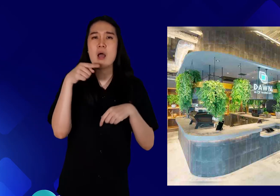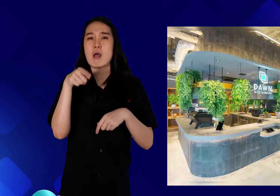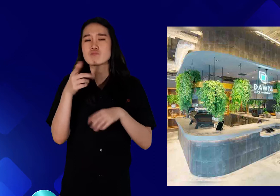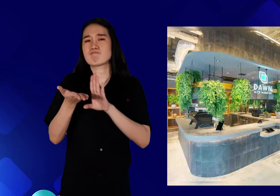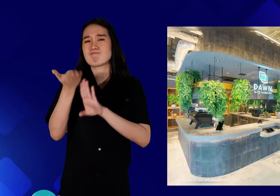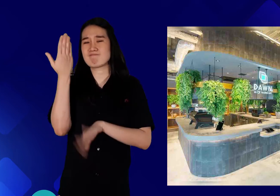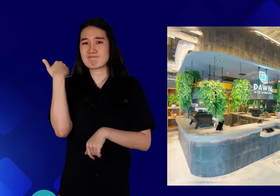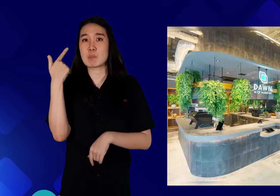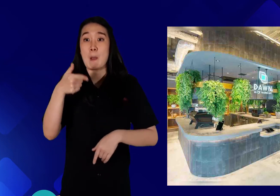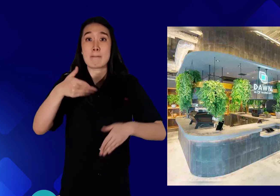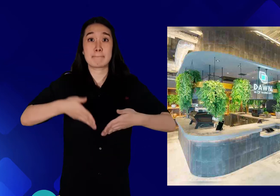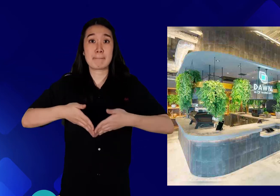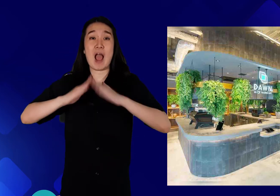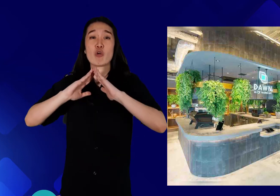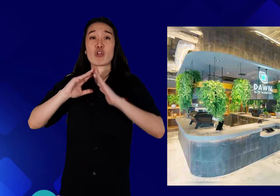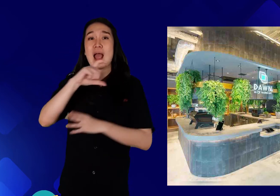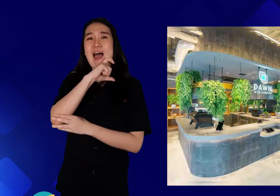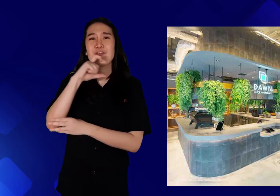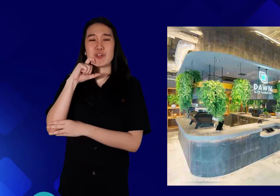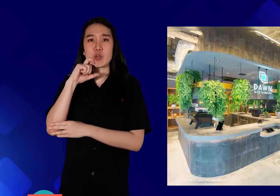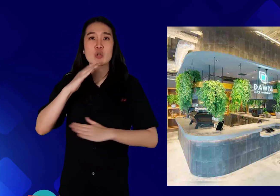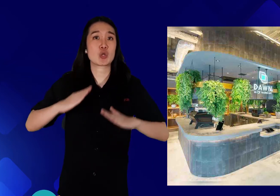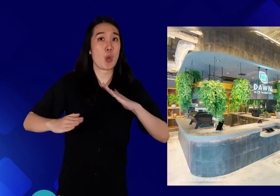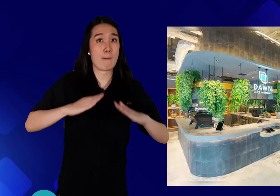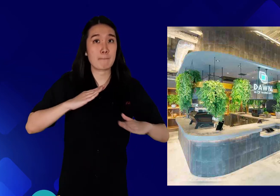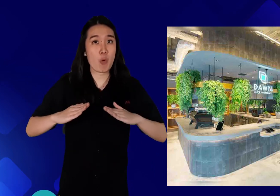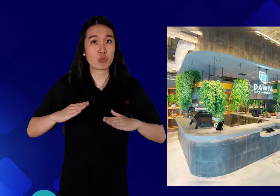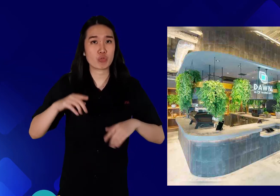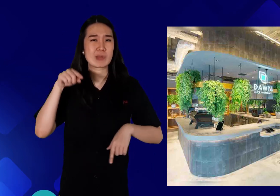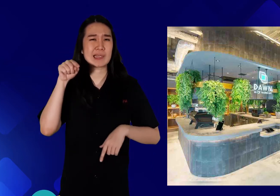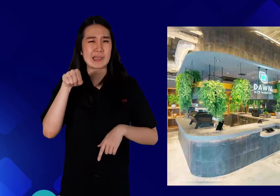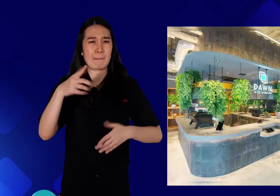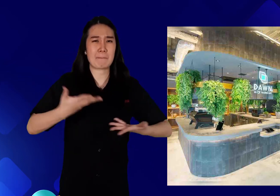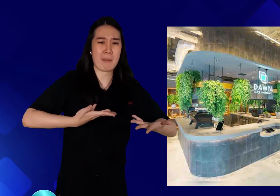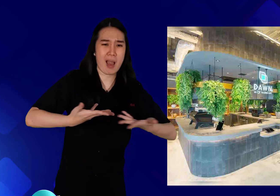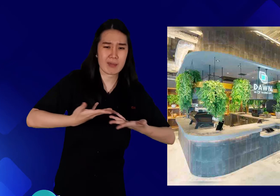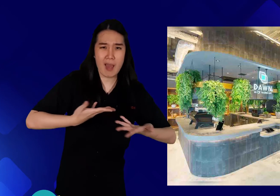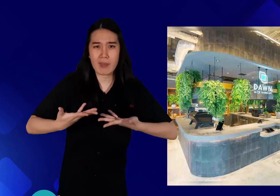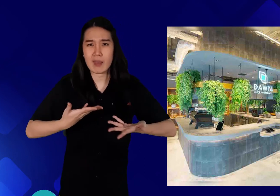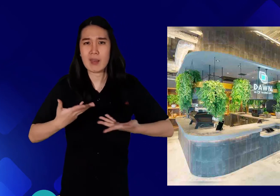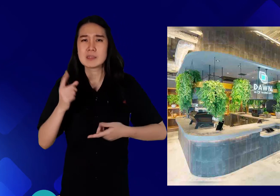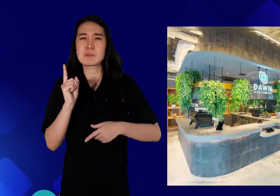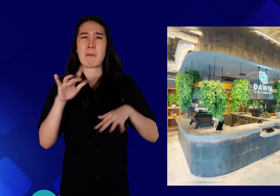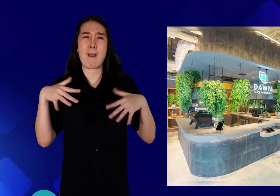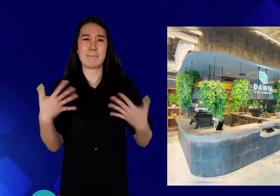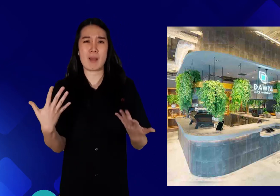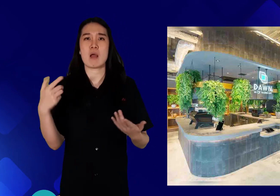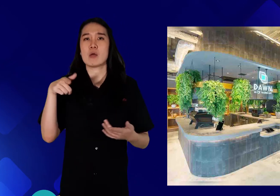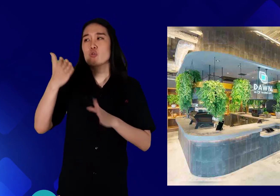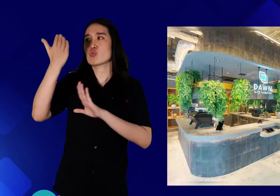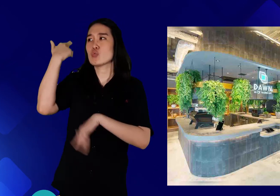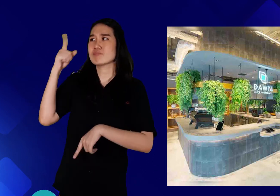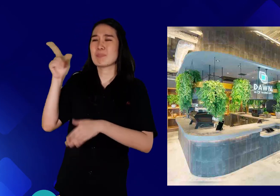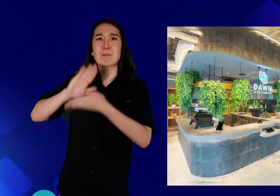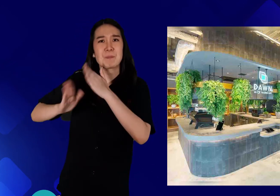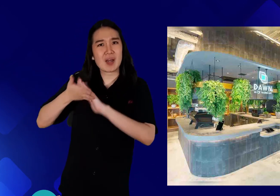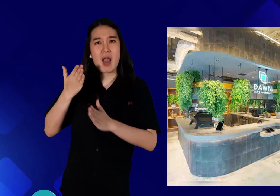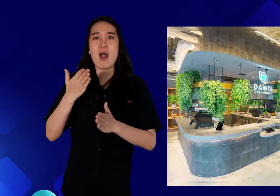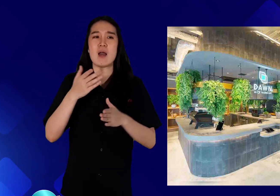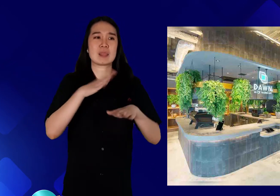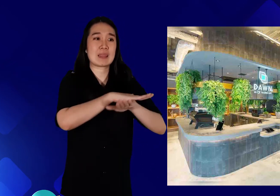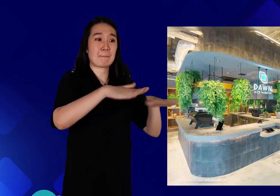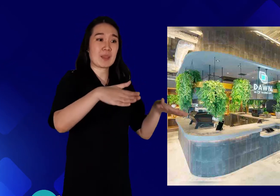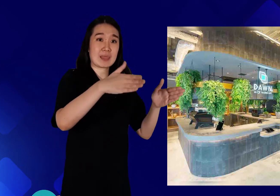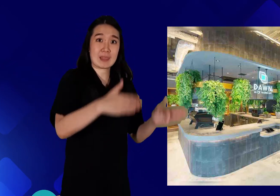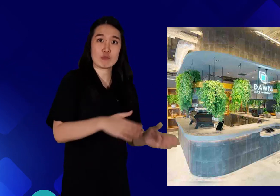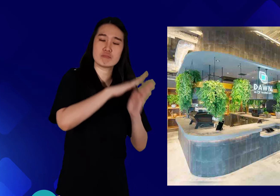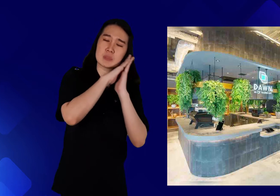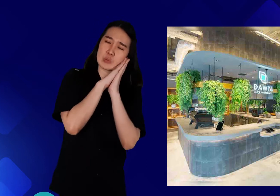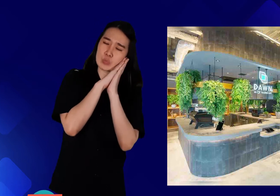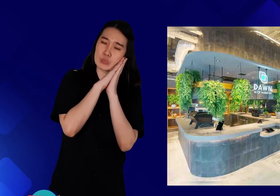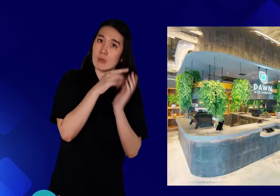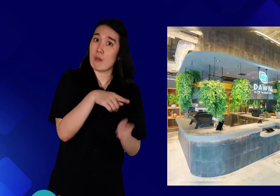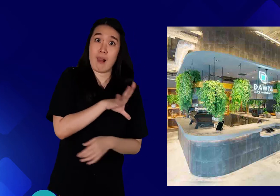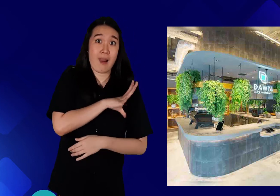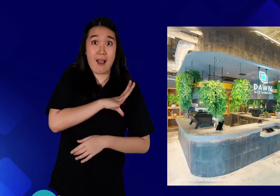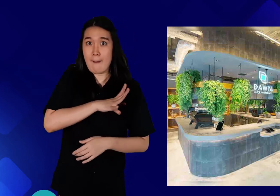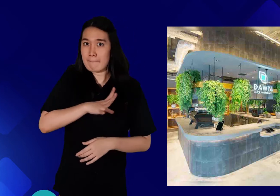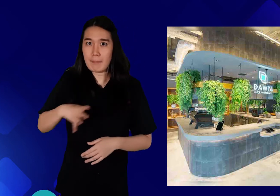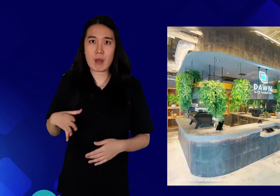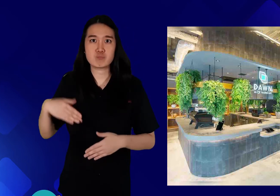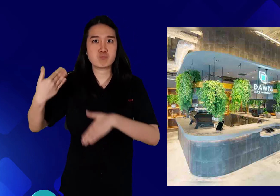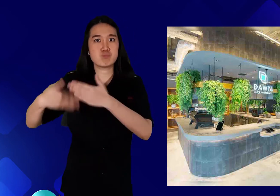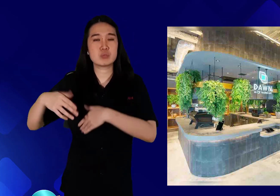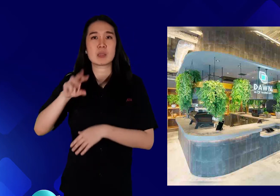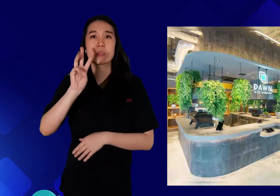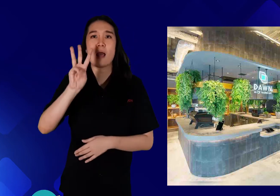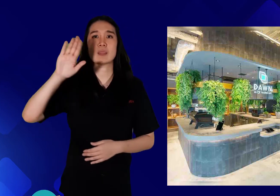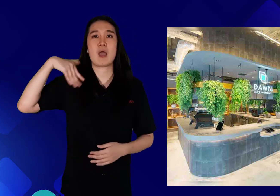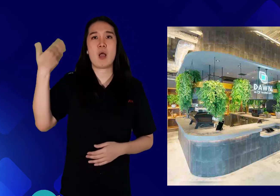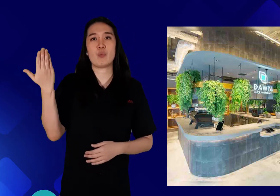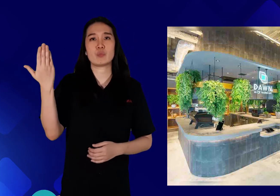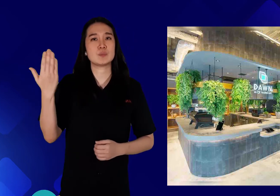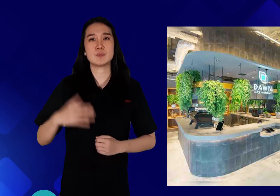The reason for building a waiter robot cafe is because he used to stay in bed for 3 years.